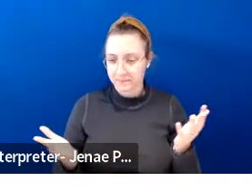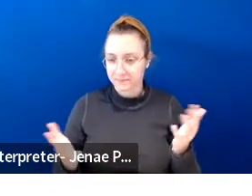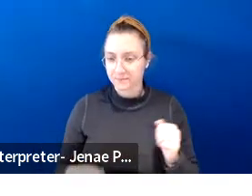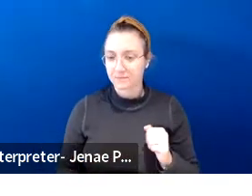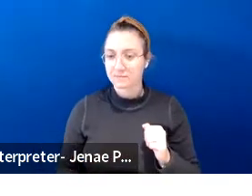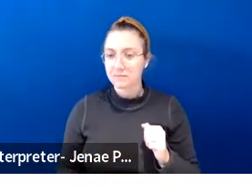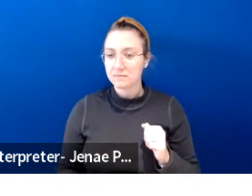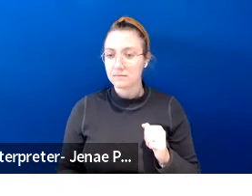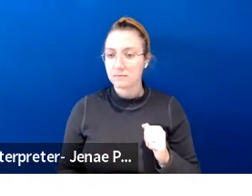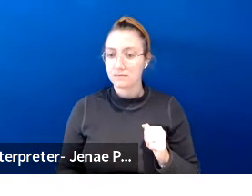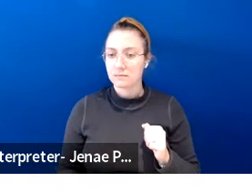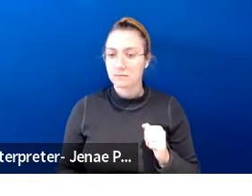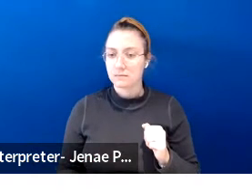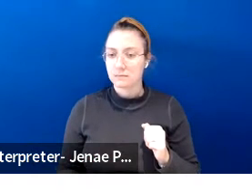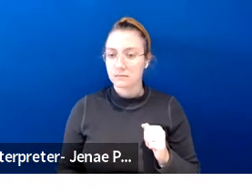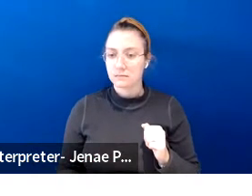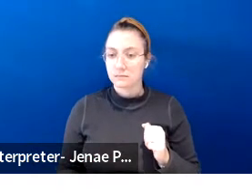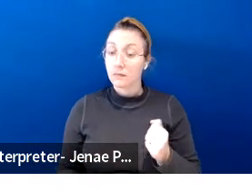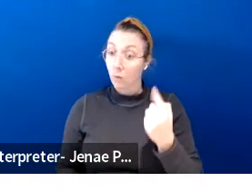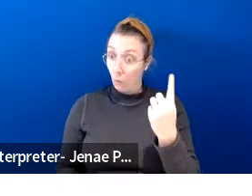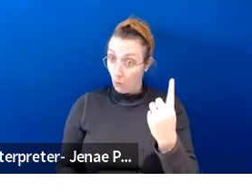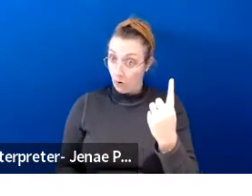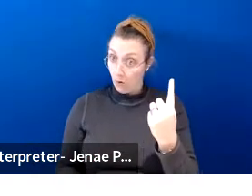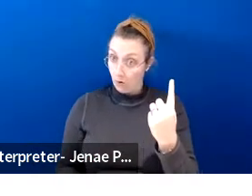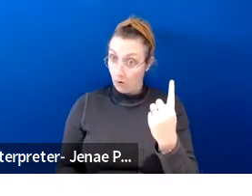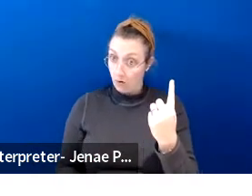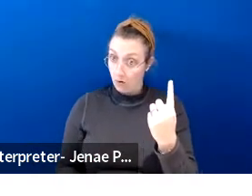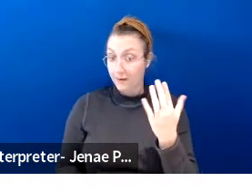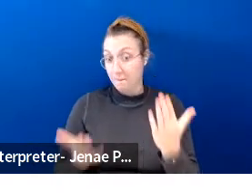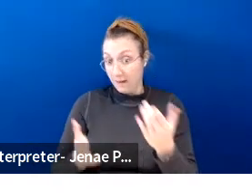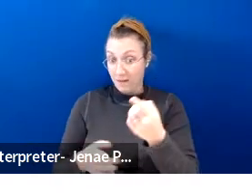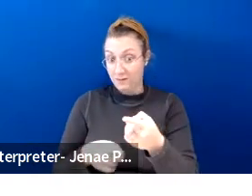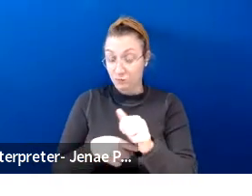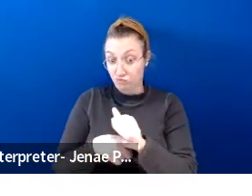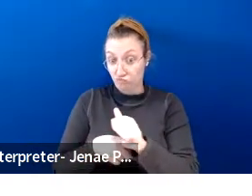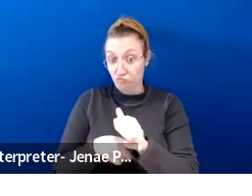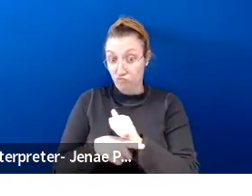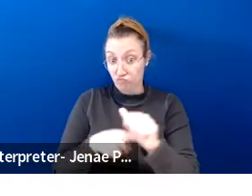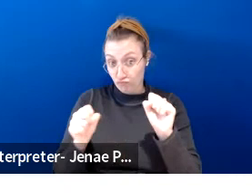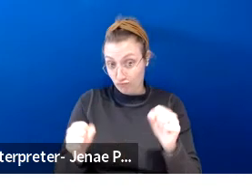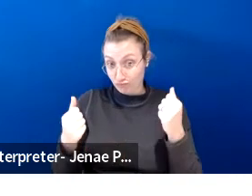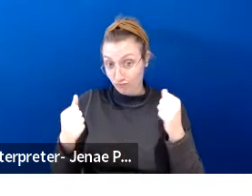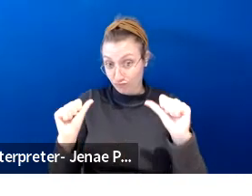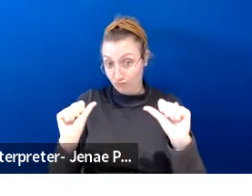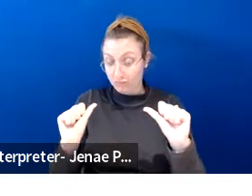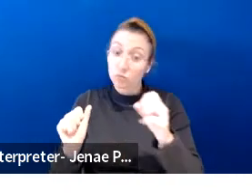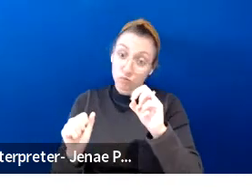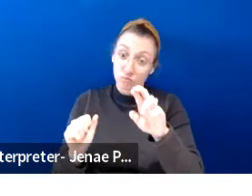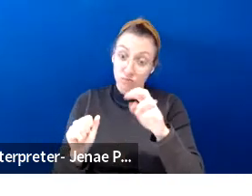the exercises that you might be compelled to do or that you might do with your students, is